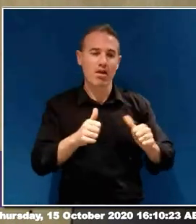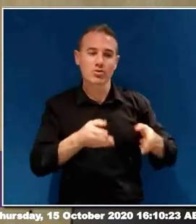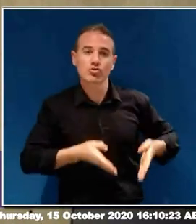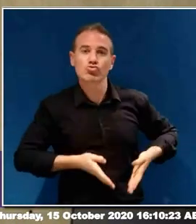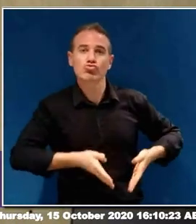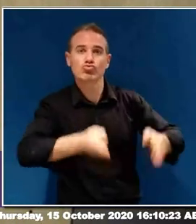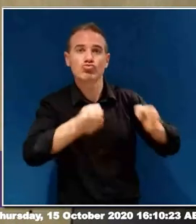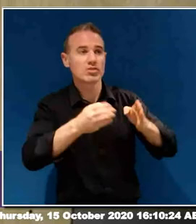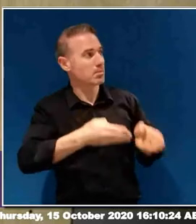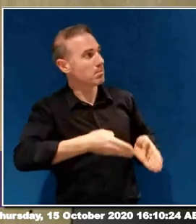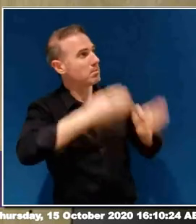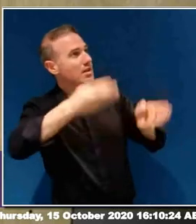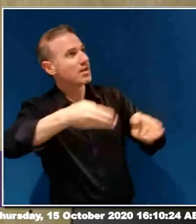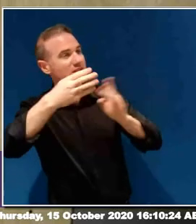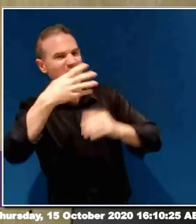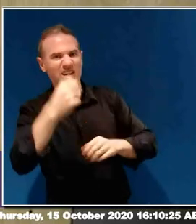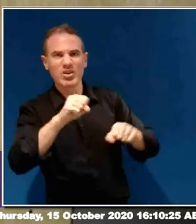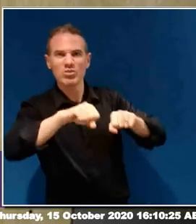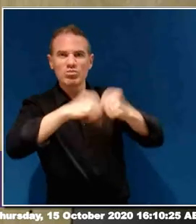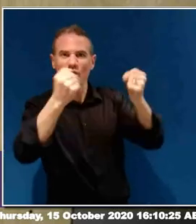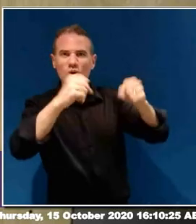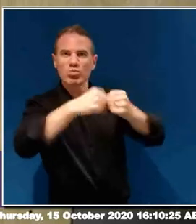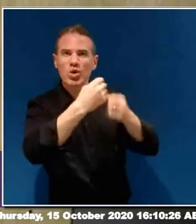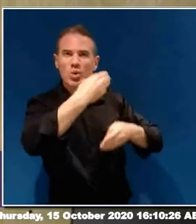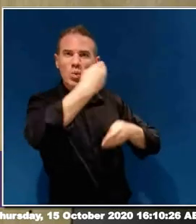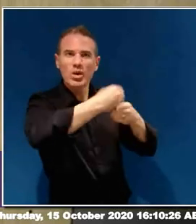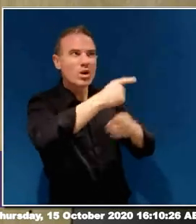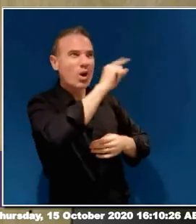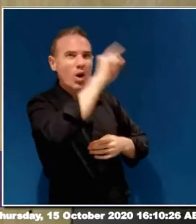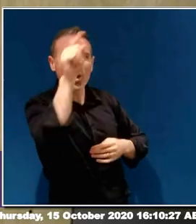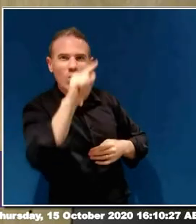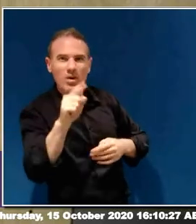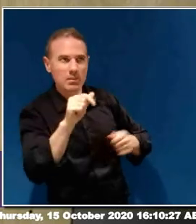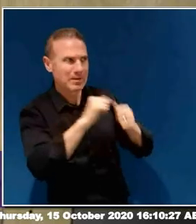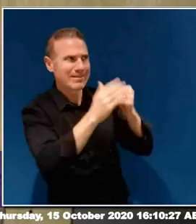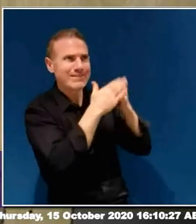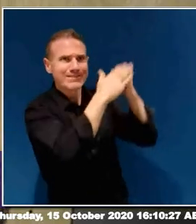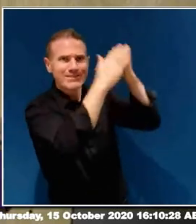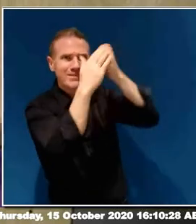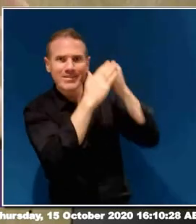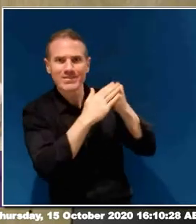The problem with what happened was that exclusionary discipline was